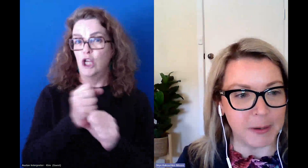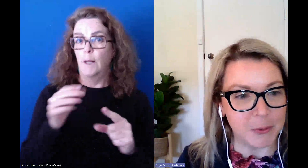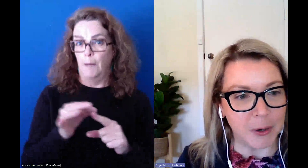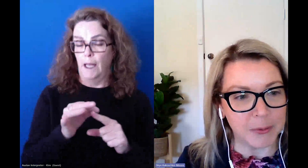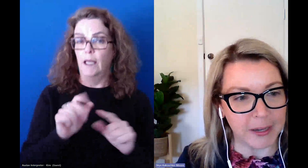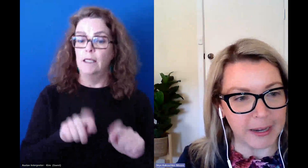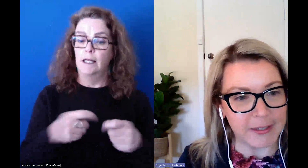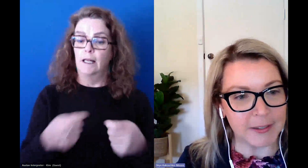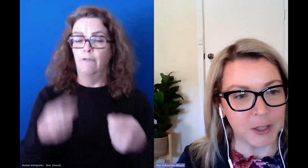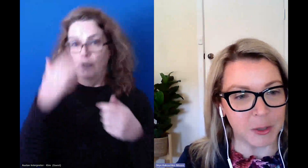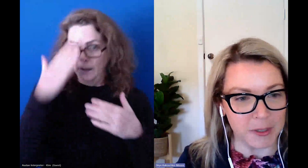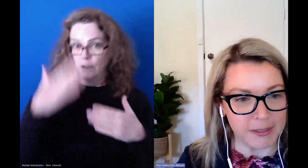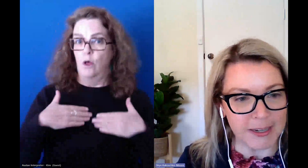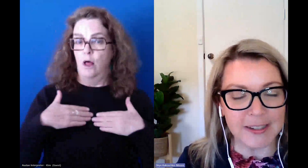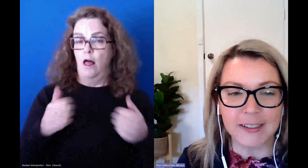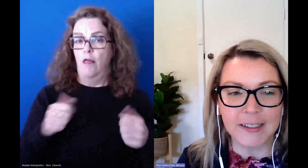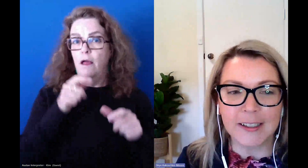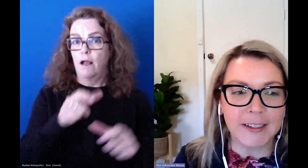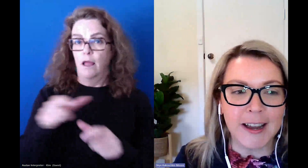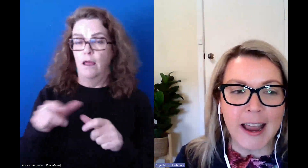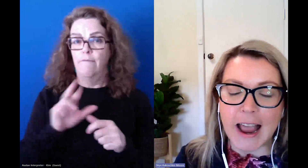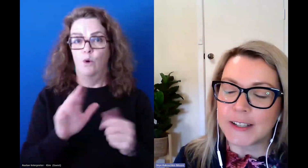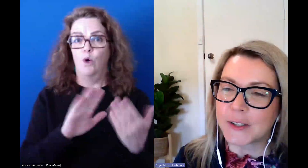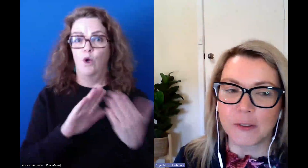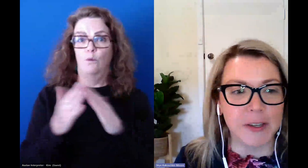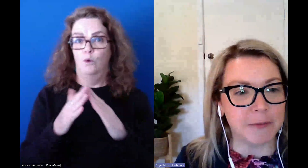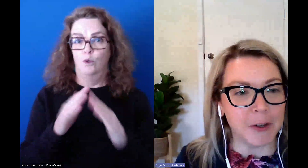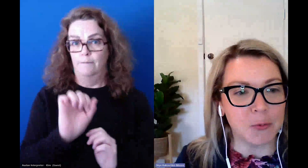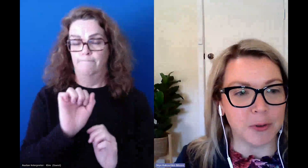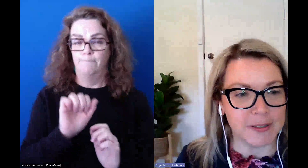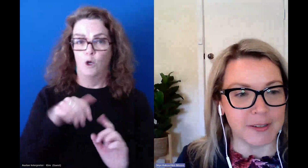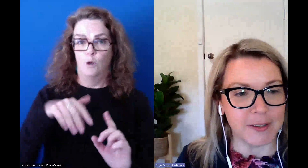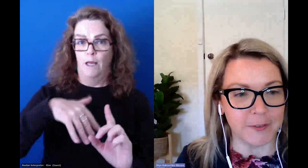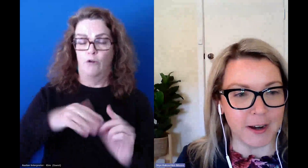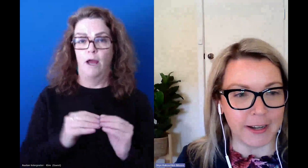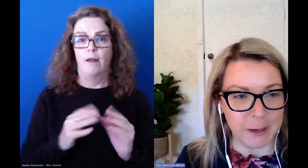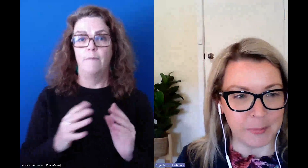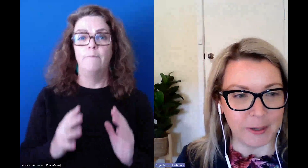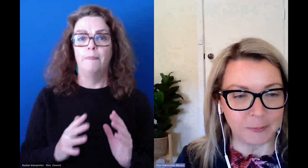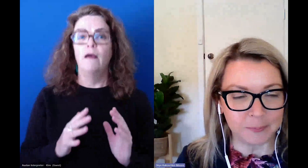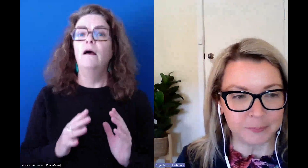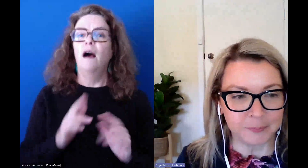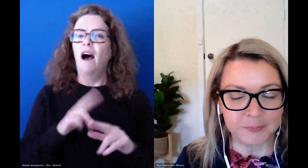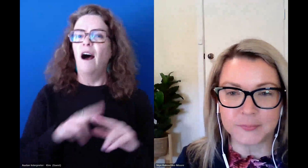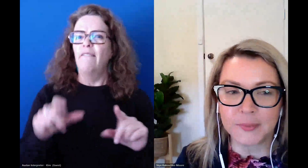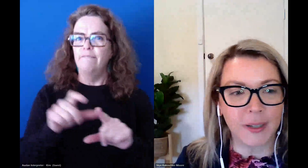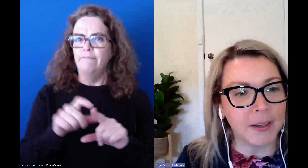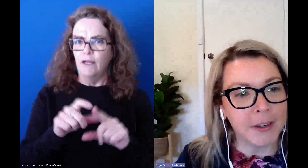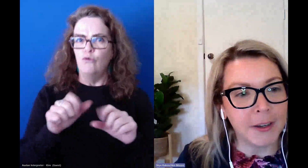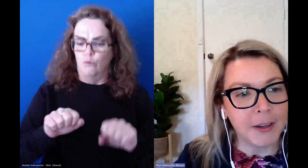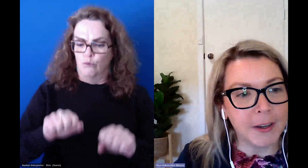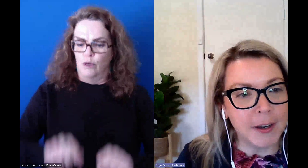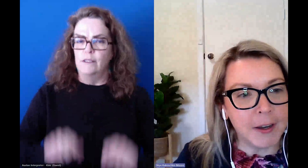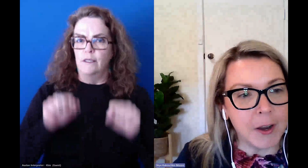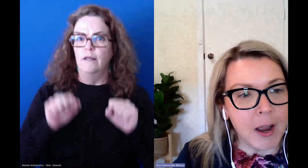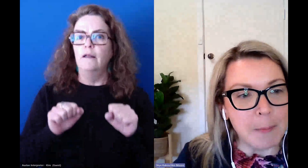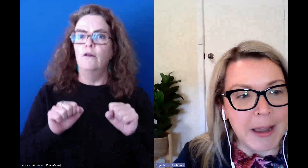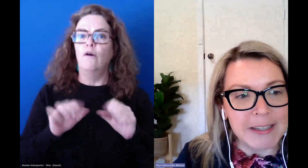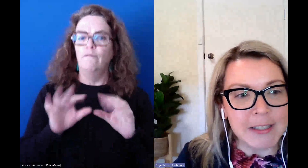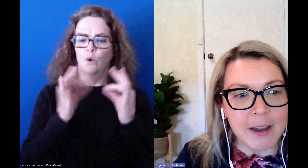mental health care to the community and served as Federal President of Young Labor. Amanda's